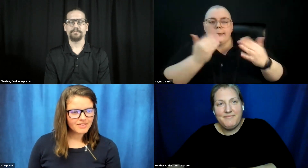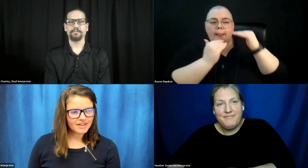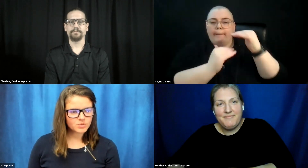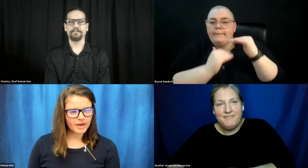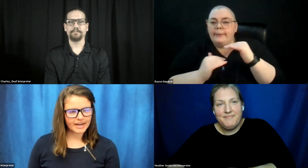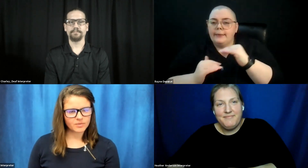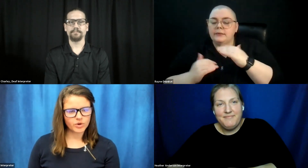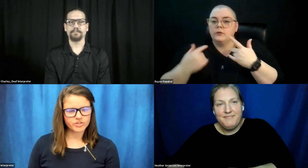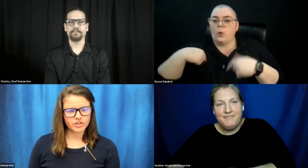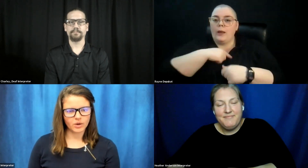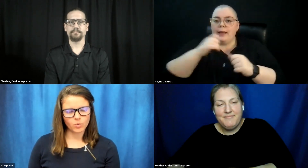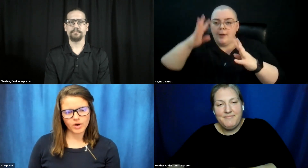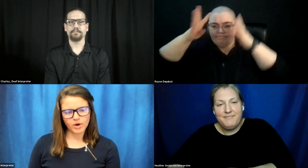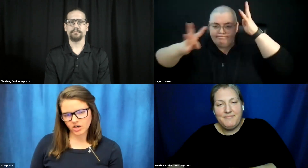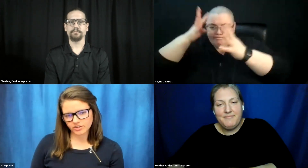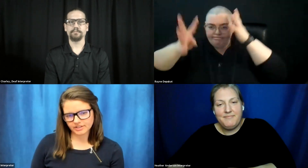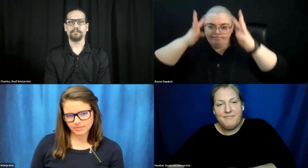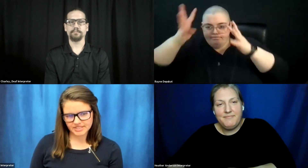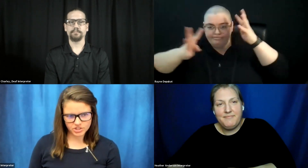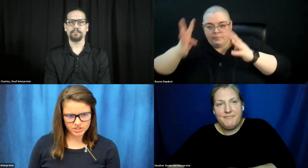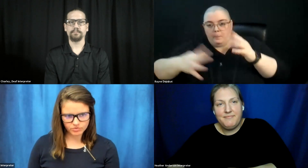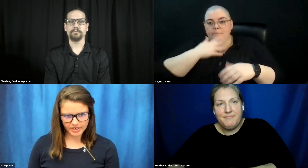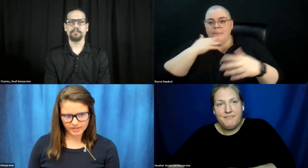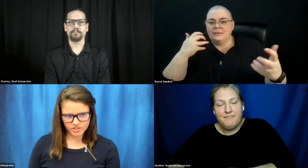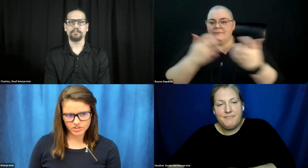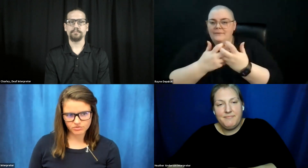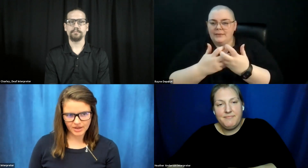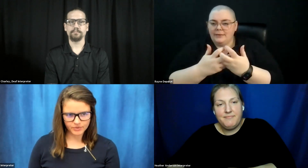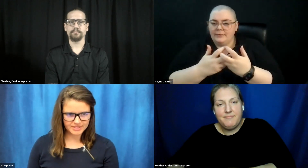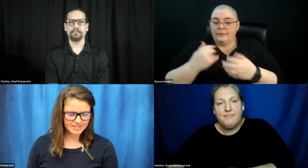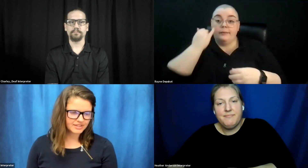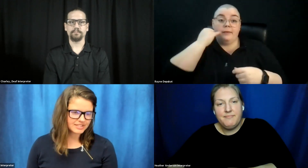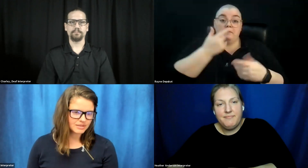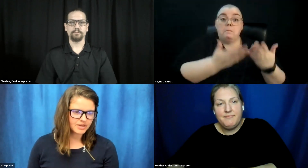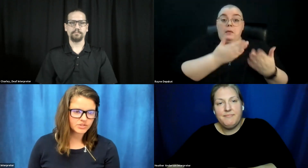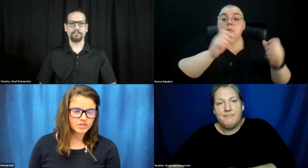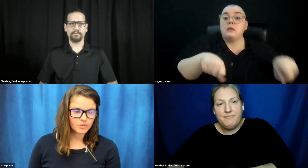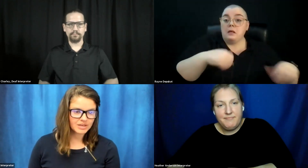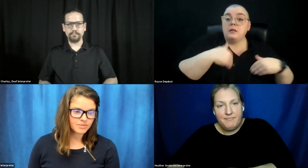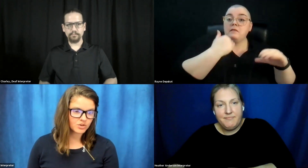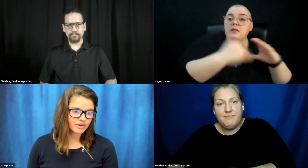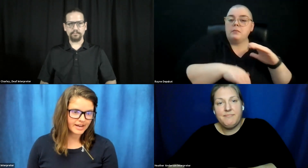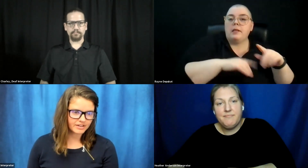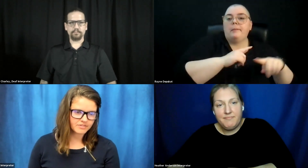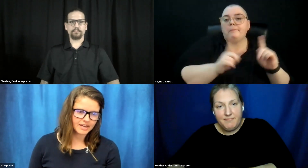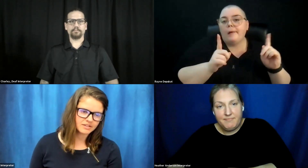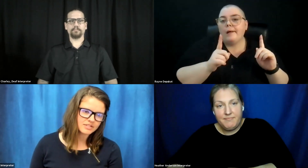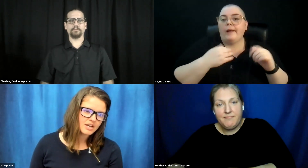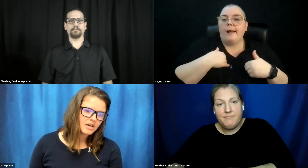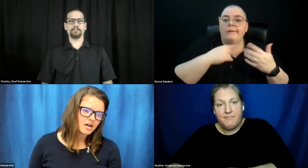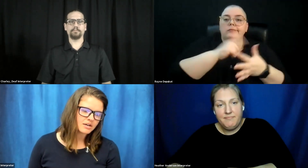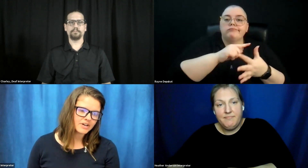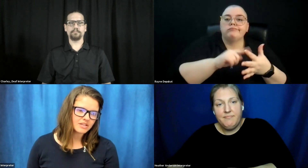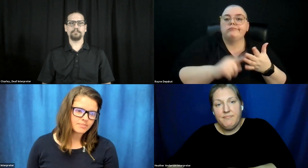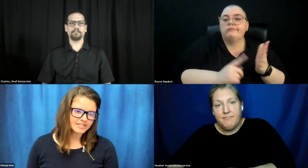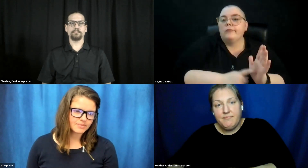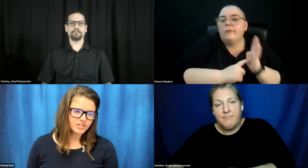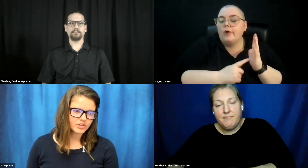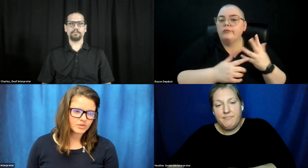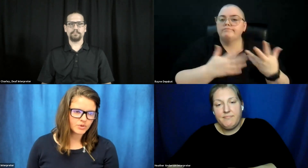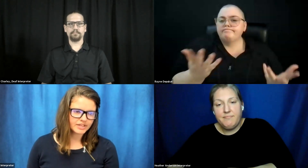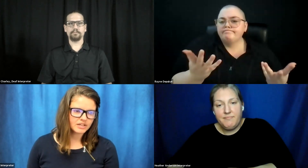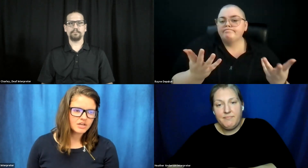That's why I'm wondering what are the limitations and regulations around this, this email so that we can be creative and find the best match for the community.